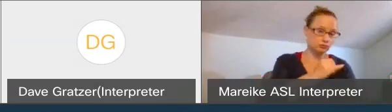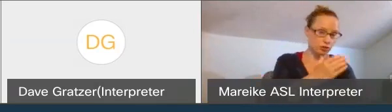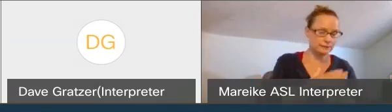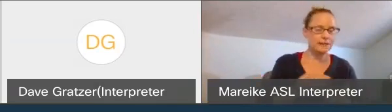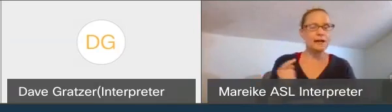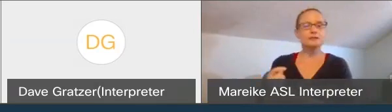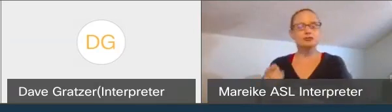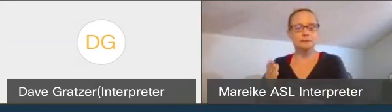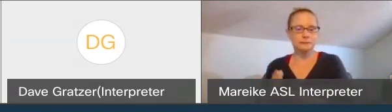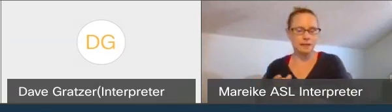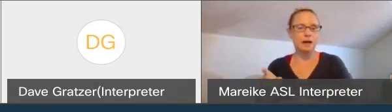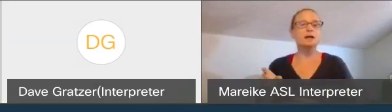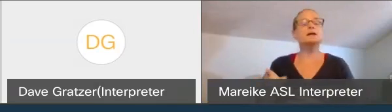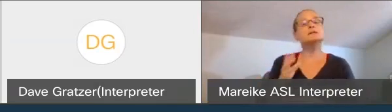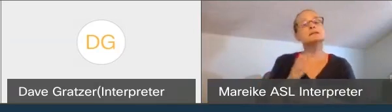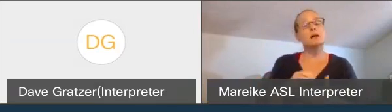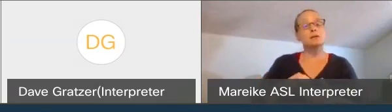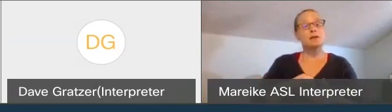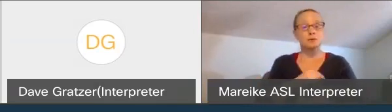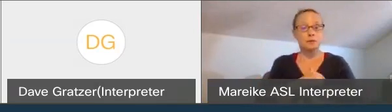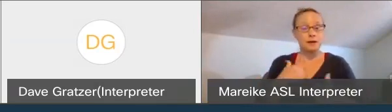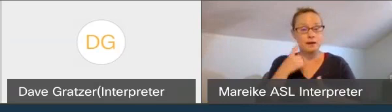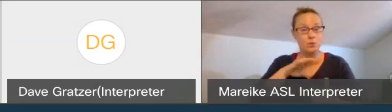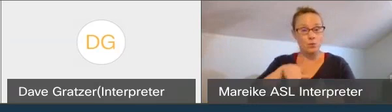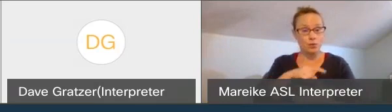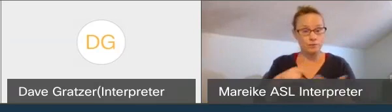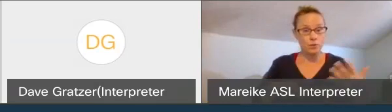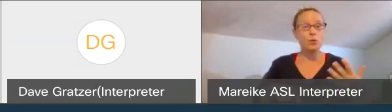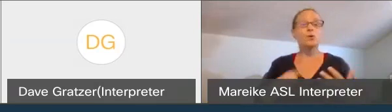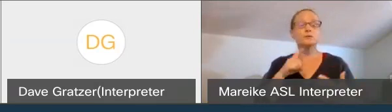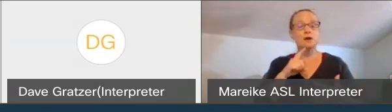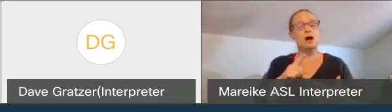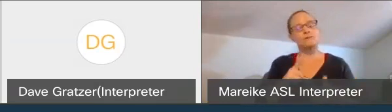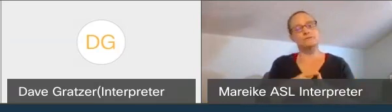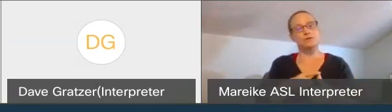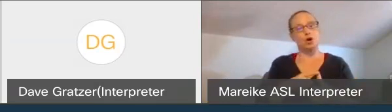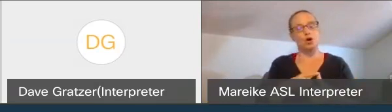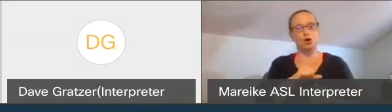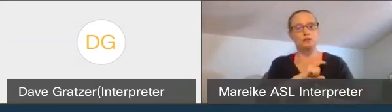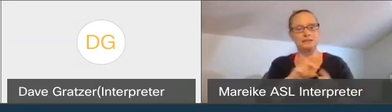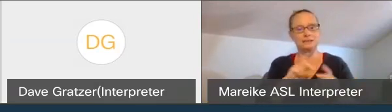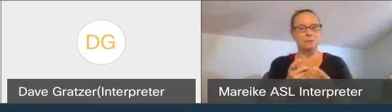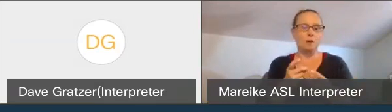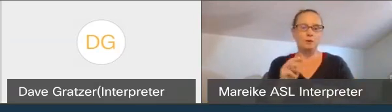Um, just some of the partners that we have involved is, uh, first and foremost the Billings Police Department with Officer Mansur and I.